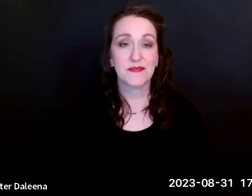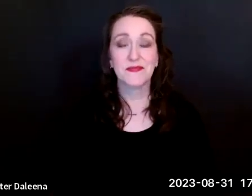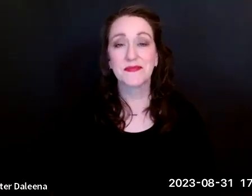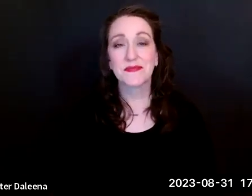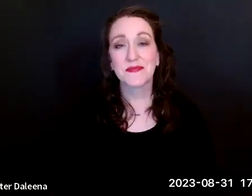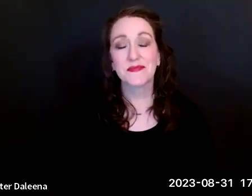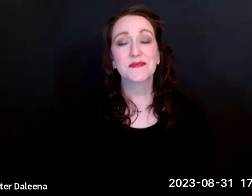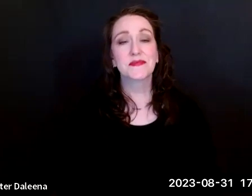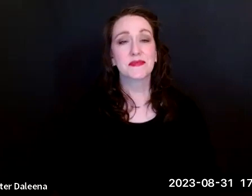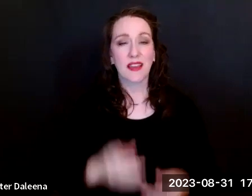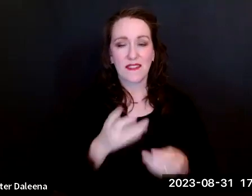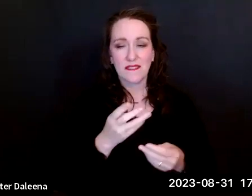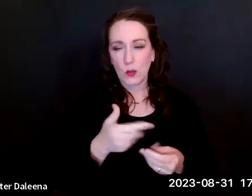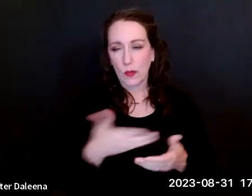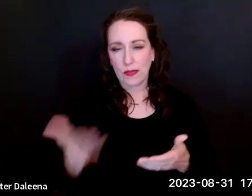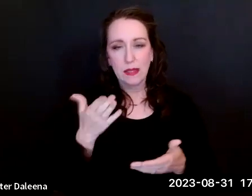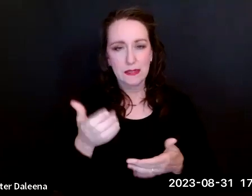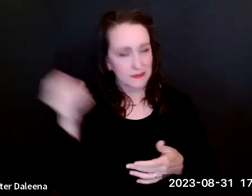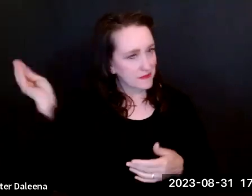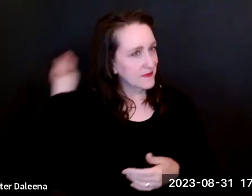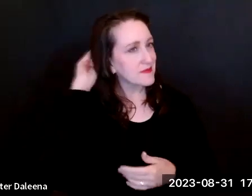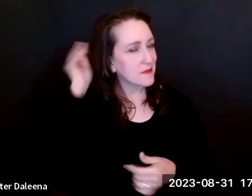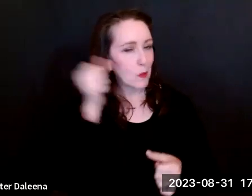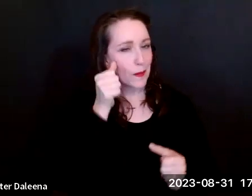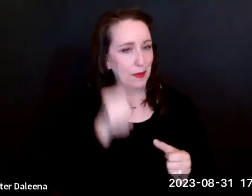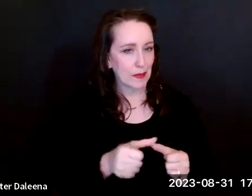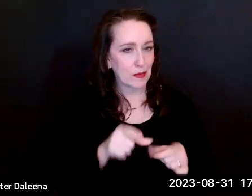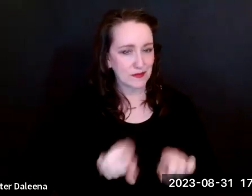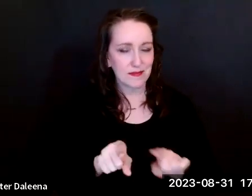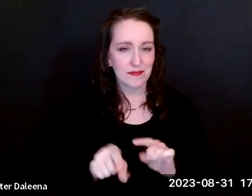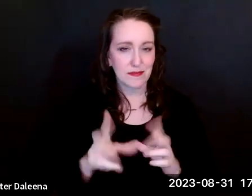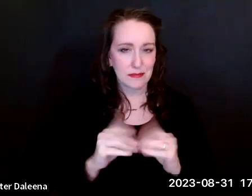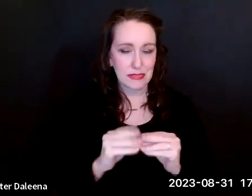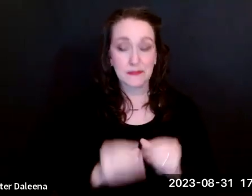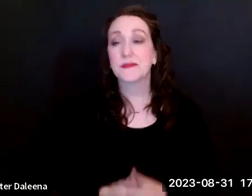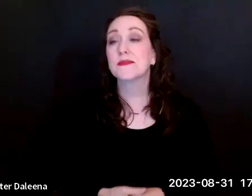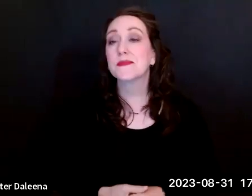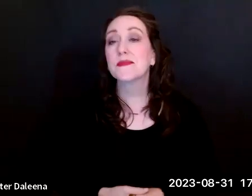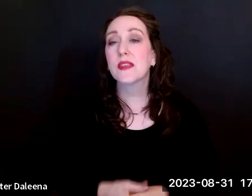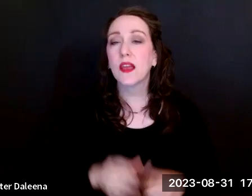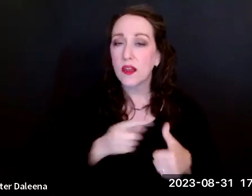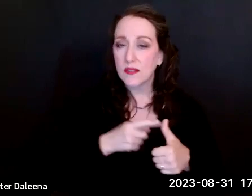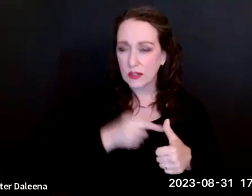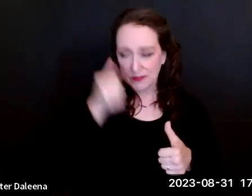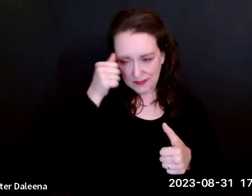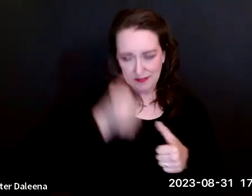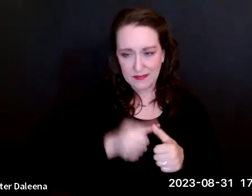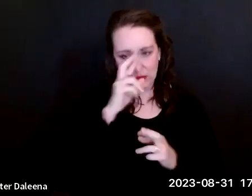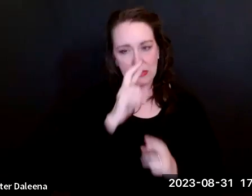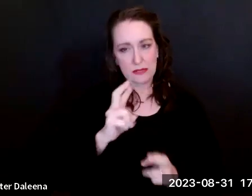now we have a few things we'd like everyone to keep in mind during this webinar first please be mindful and respectful of all attendees